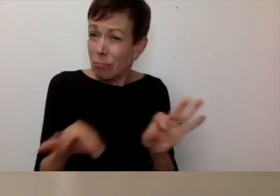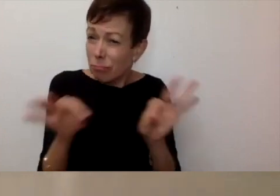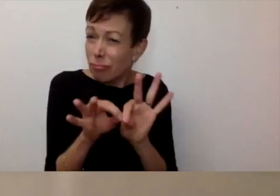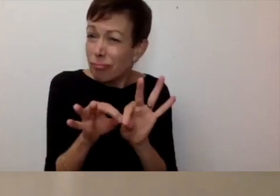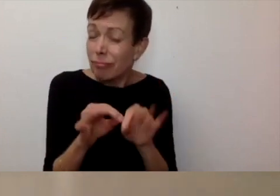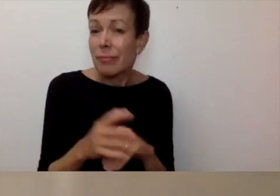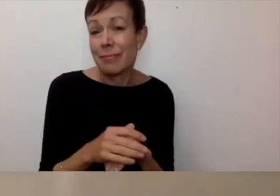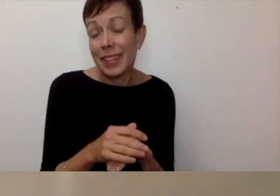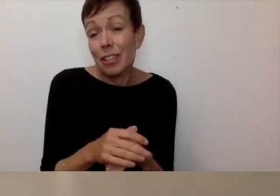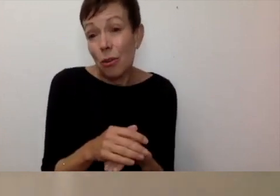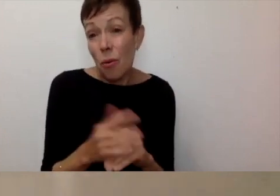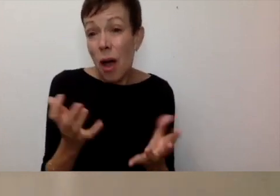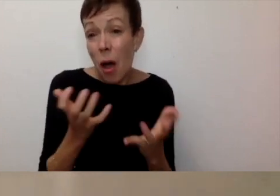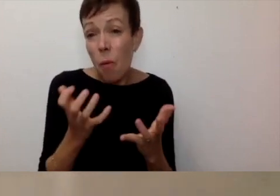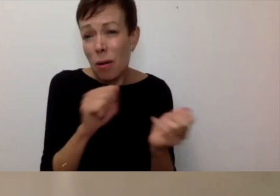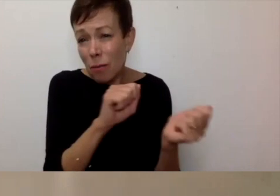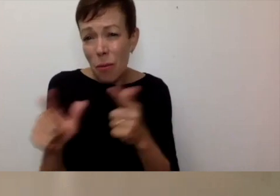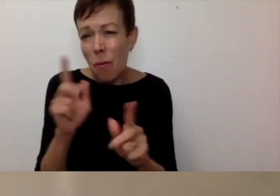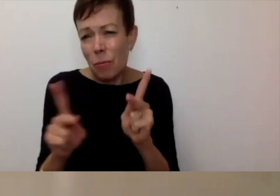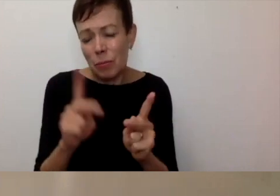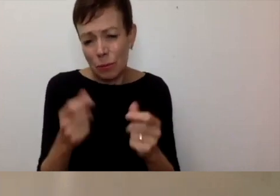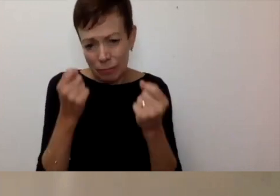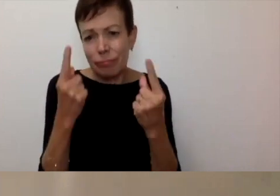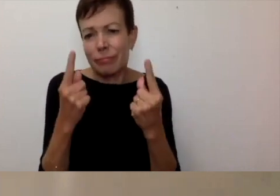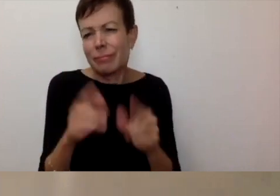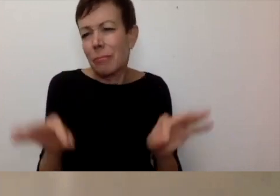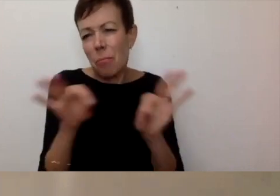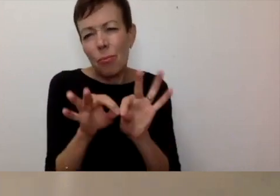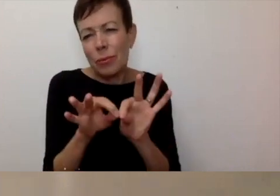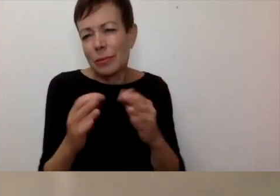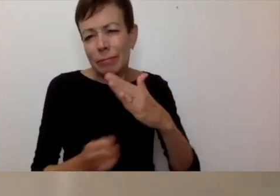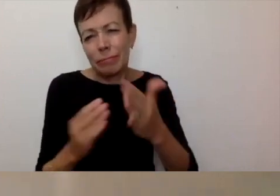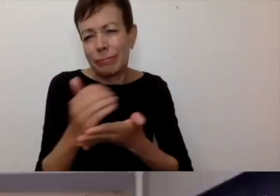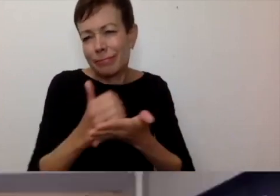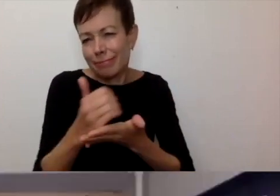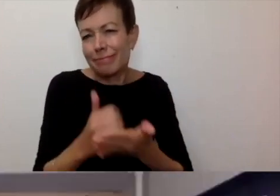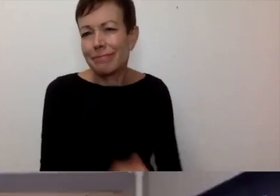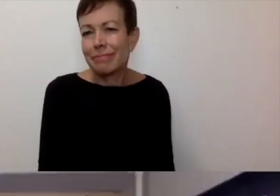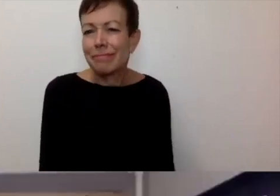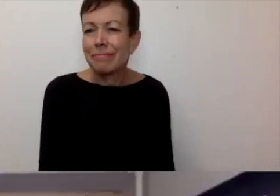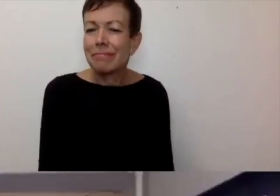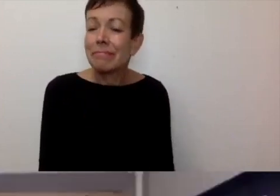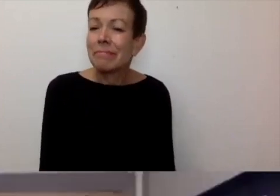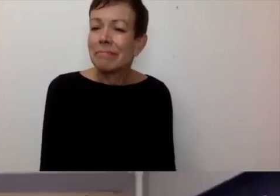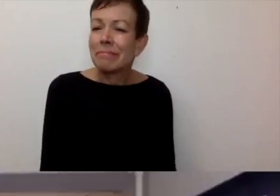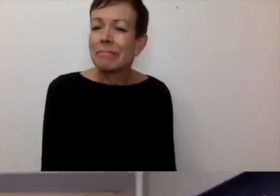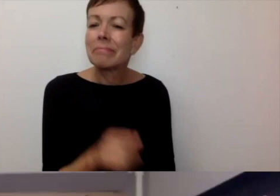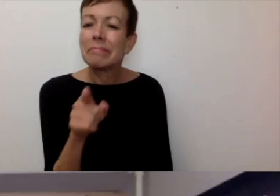would like and that what i hope for for today here luke thank you so much for uh your presentation